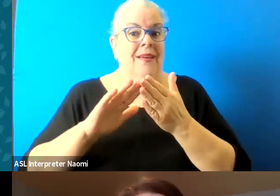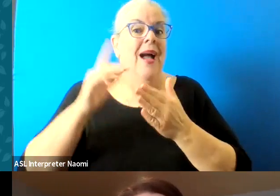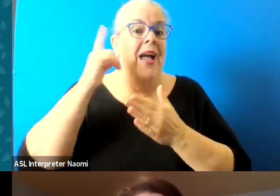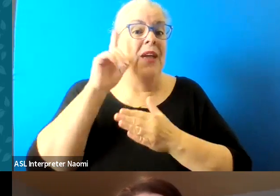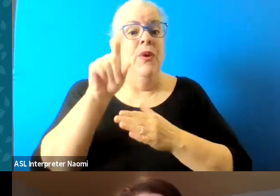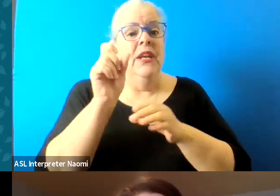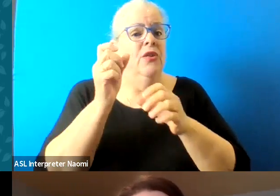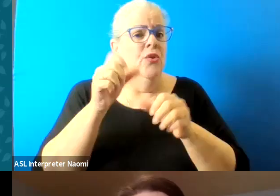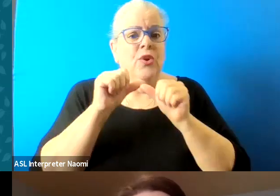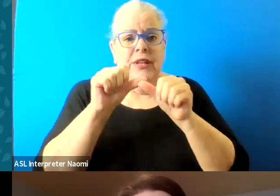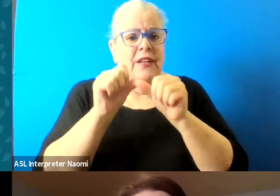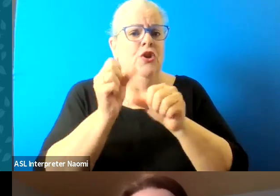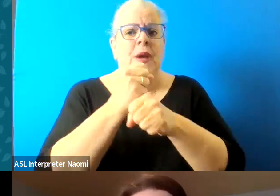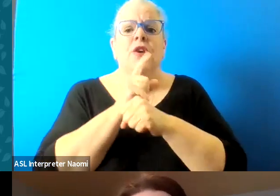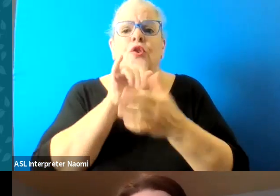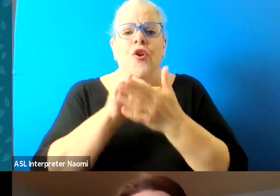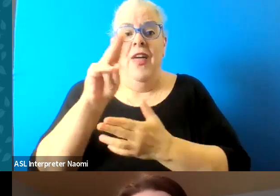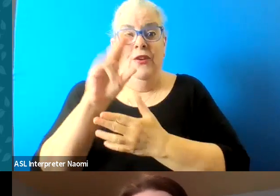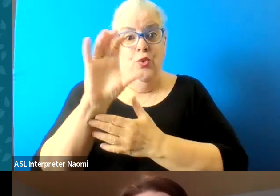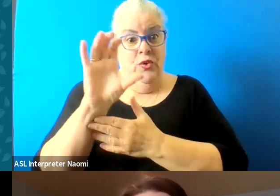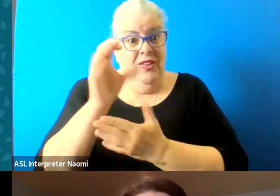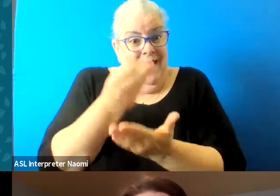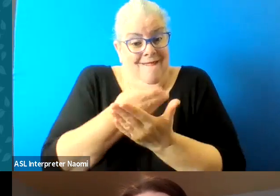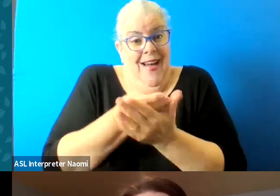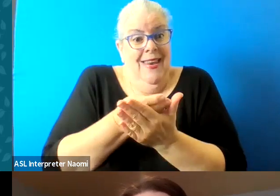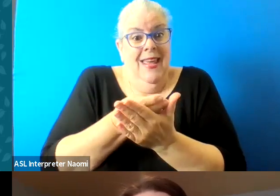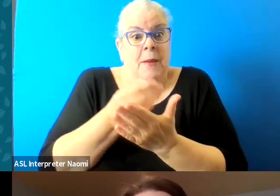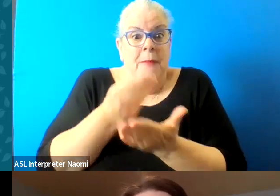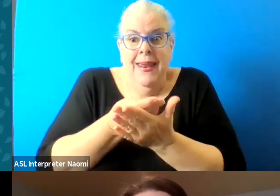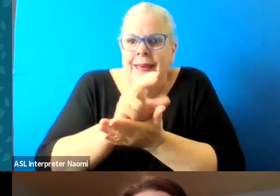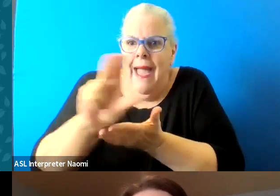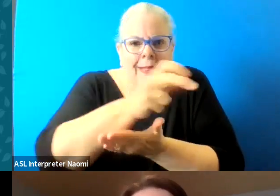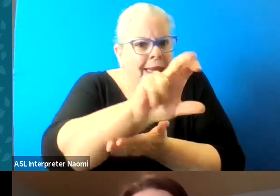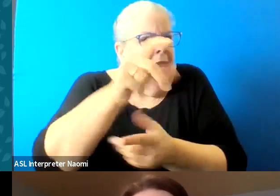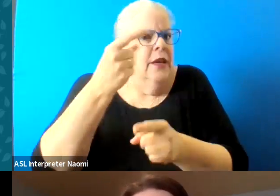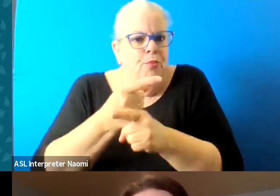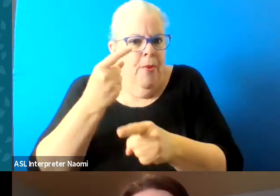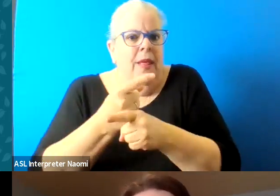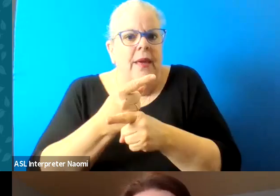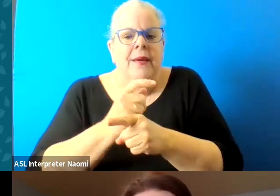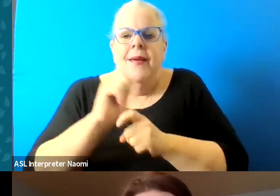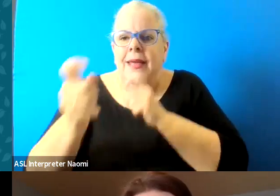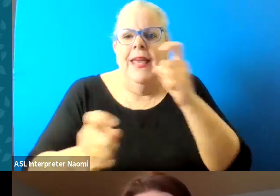that the 2C funds are allocated properly and given to the communities that need them the most.